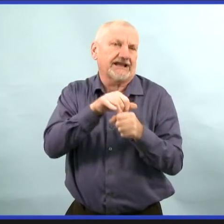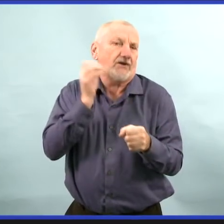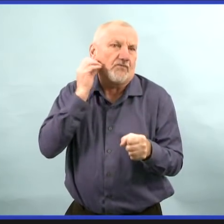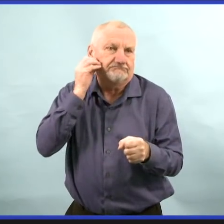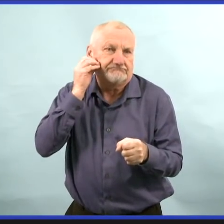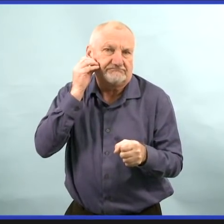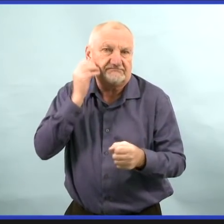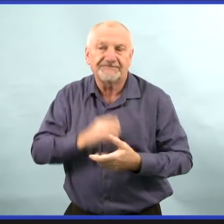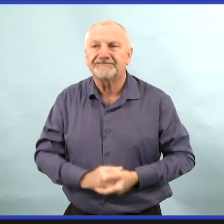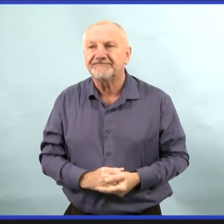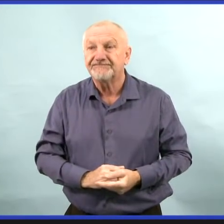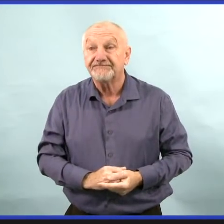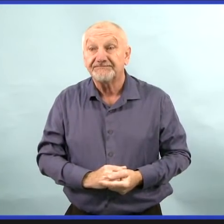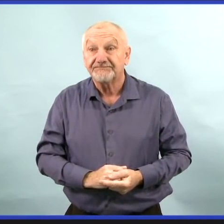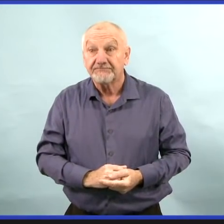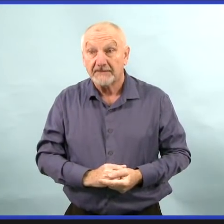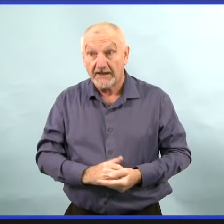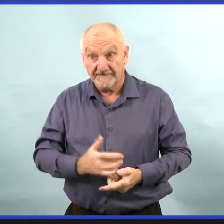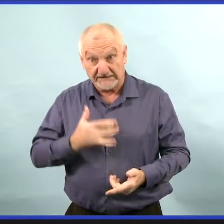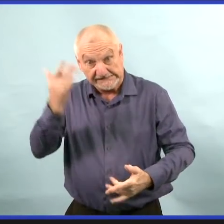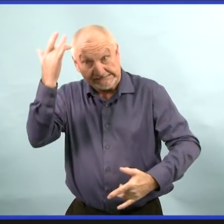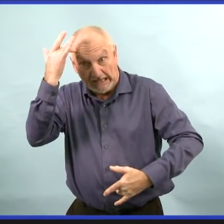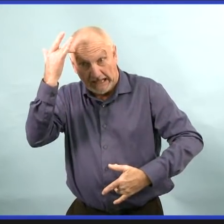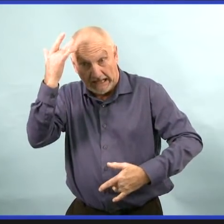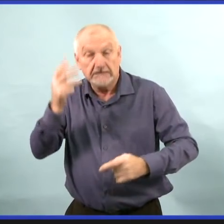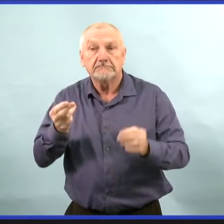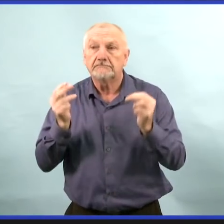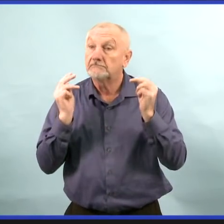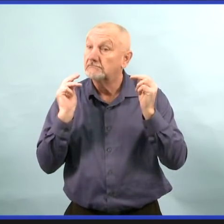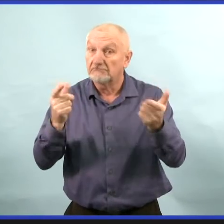going for testing right away and isolating until you get your results